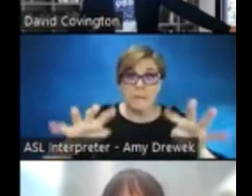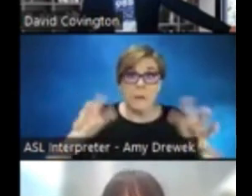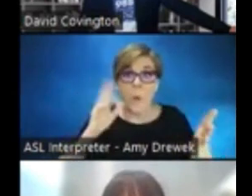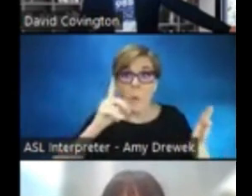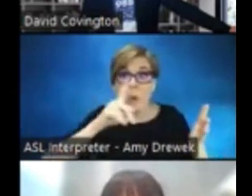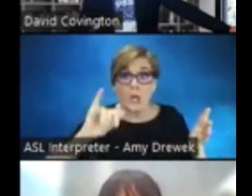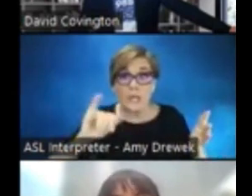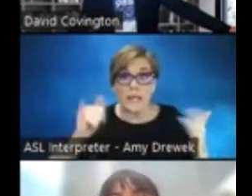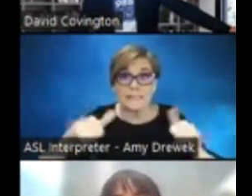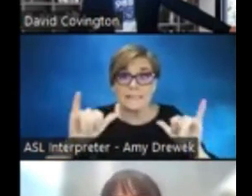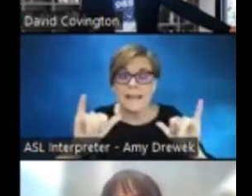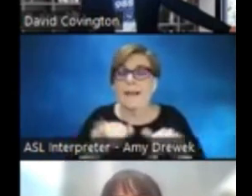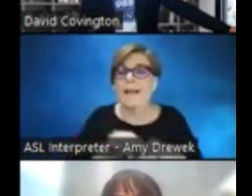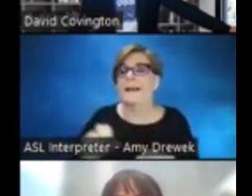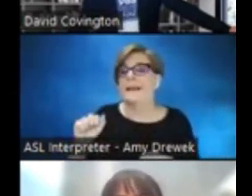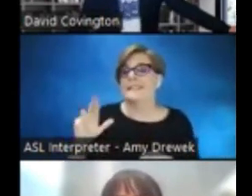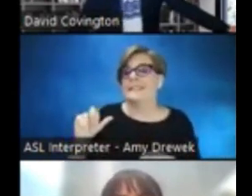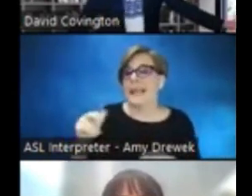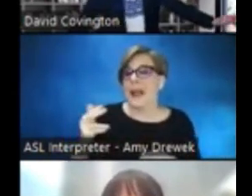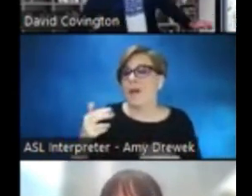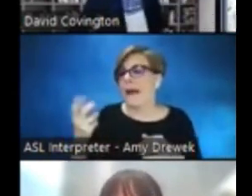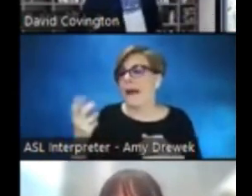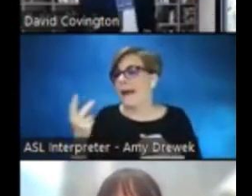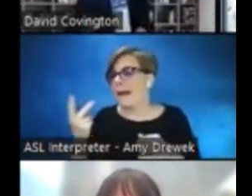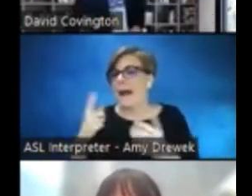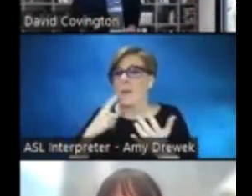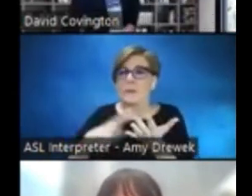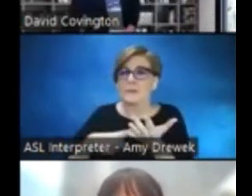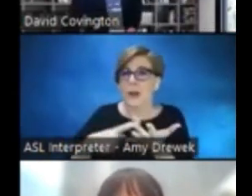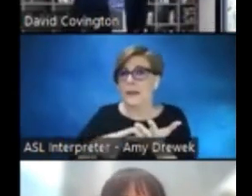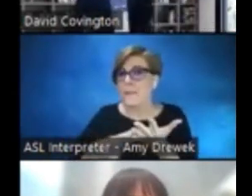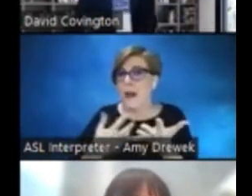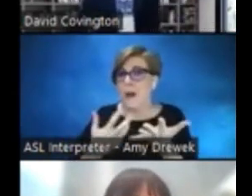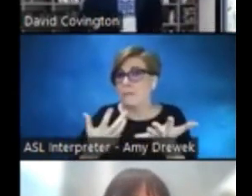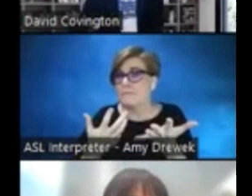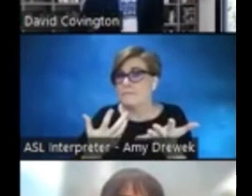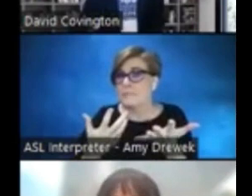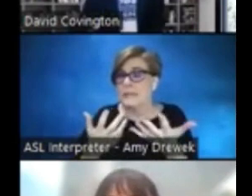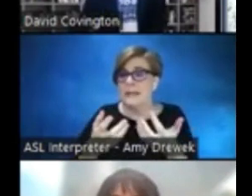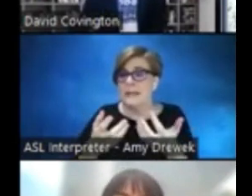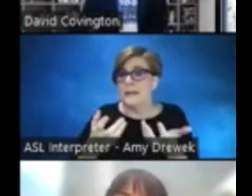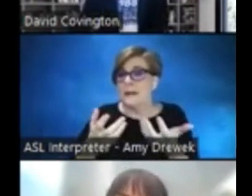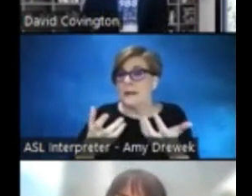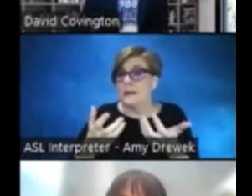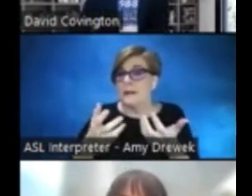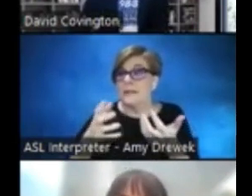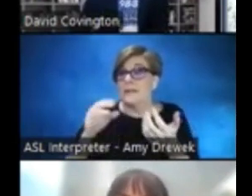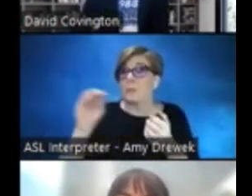SARAH AND I WERE DISCUSSING CHANCES ON THE RUN OF SHOW CALL.